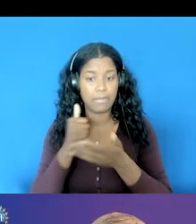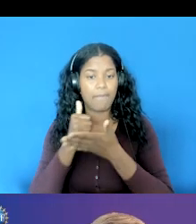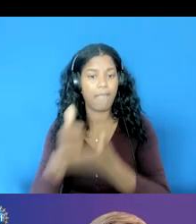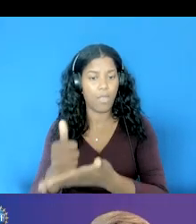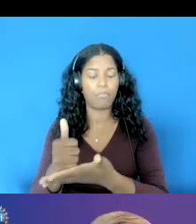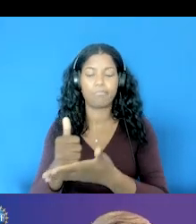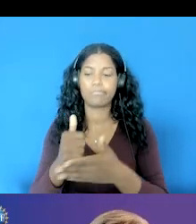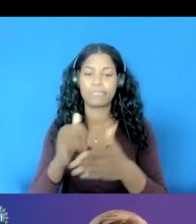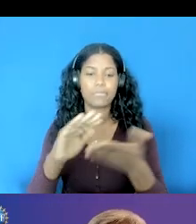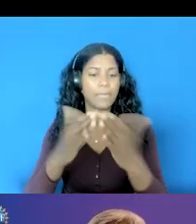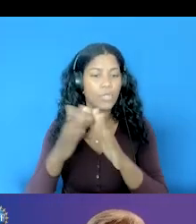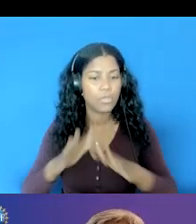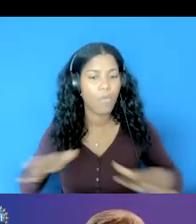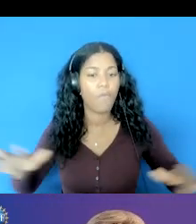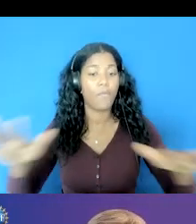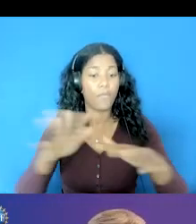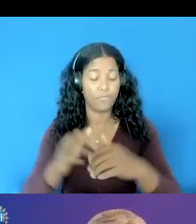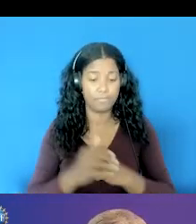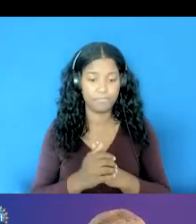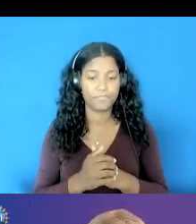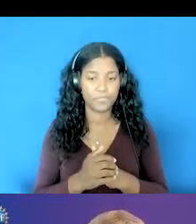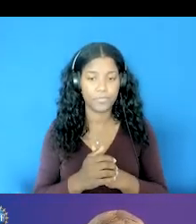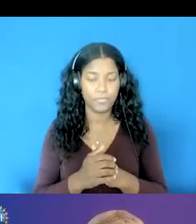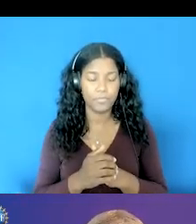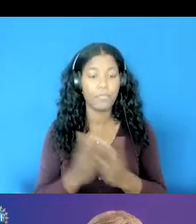So the priorities are emerging infectious diseases.